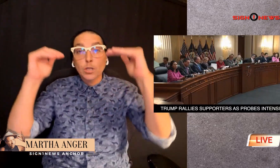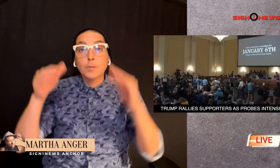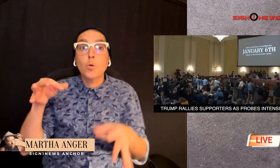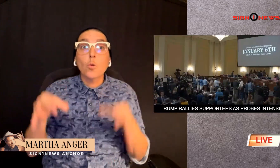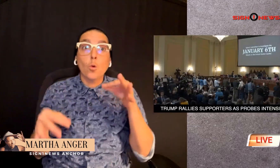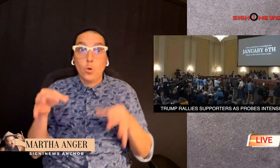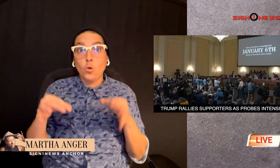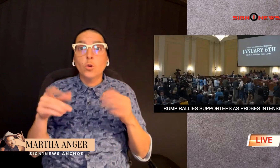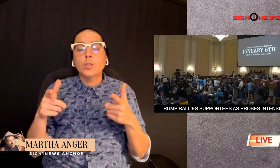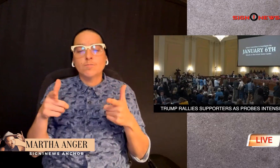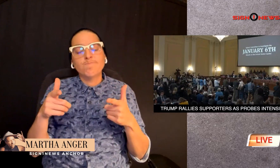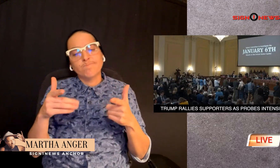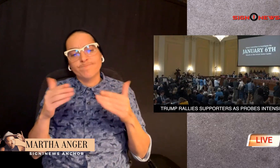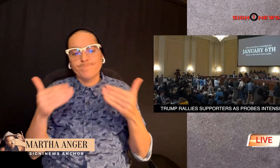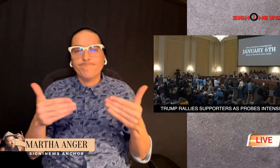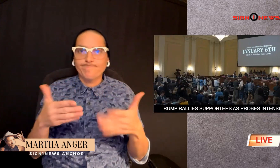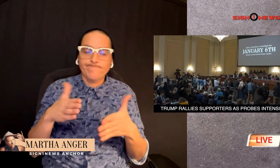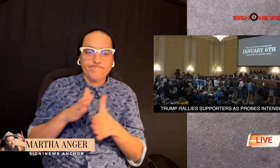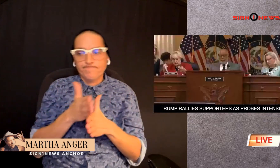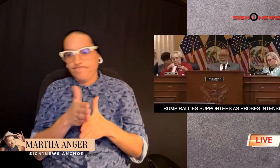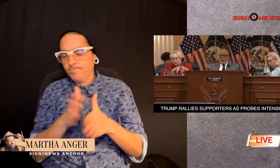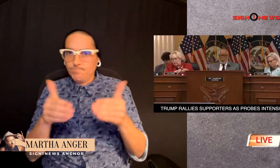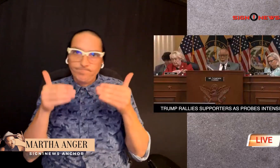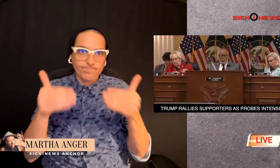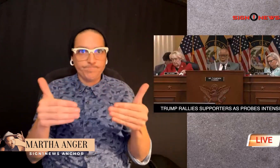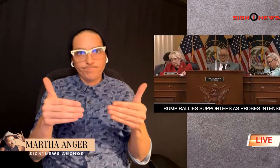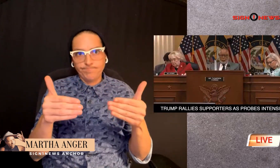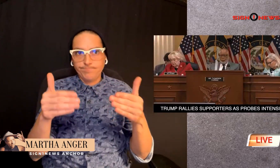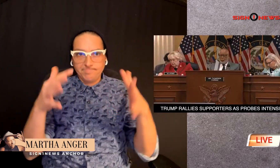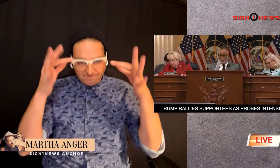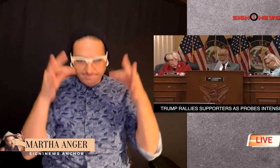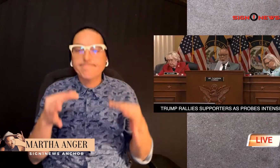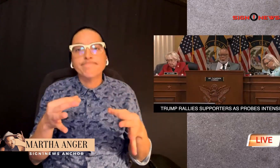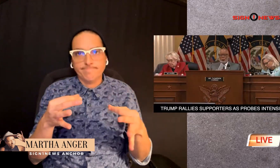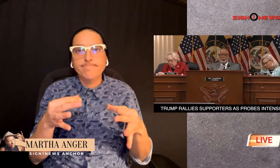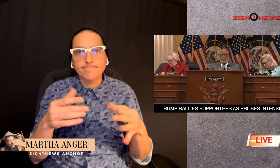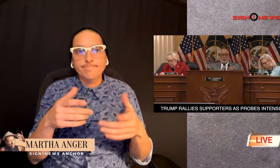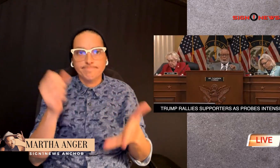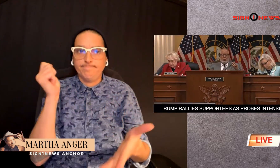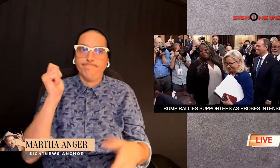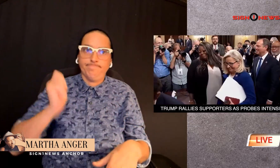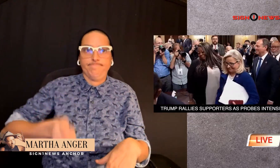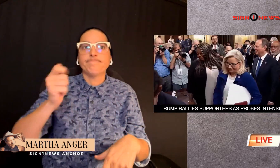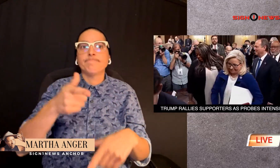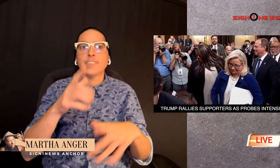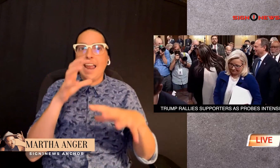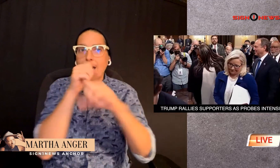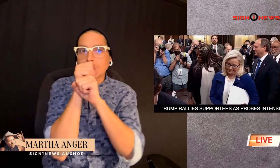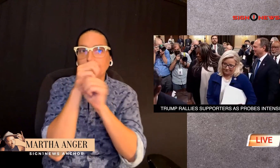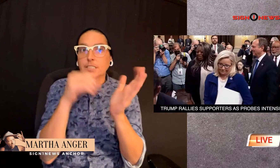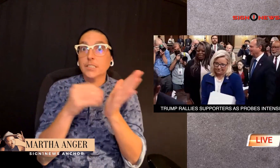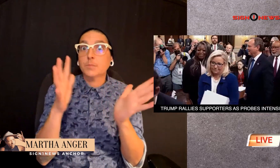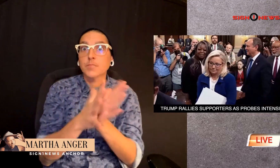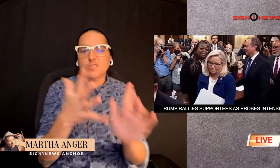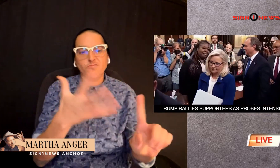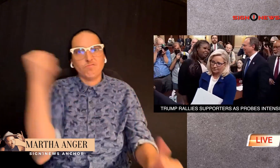the Supreme Court could also weigh in on the classified documents. seized from Trump's Florida home